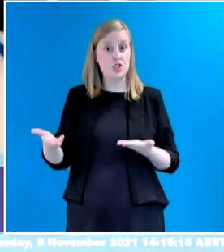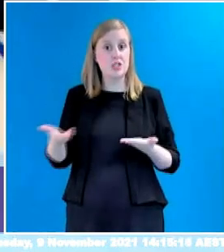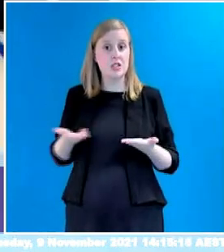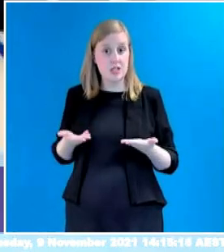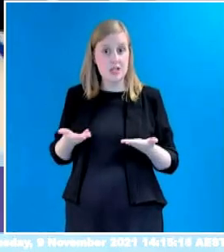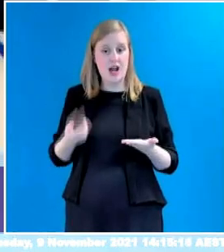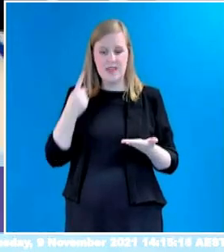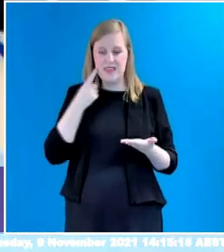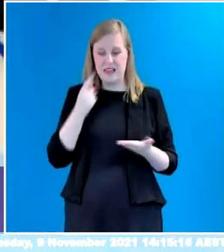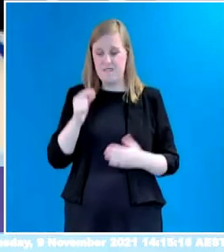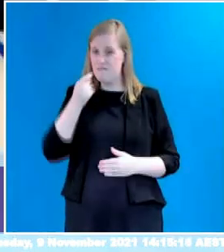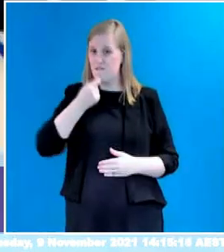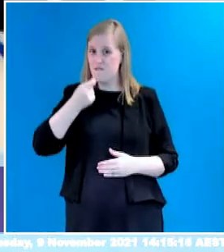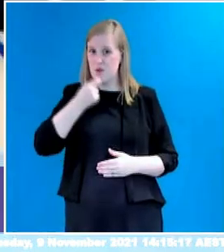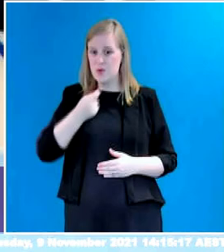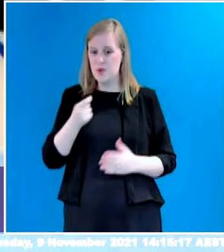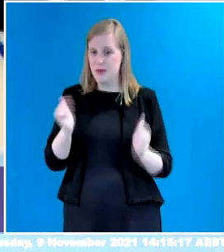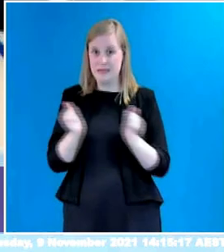the rest were supportive.